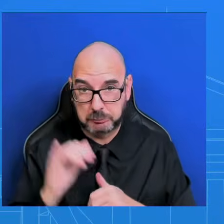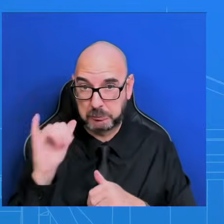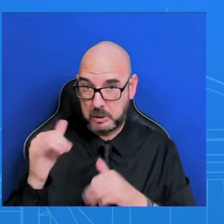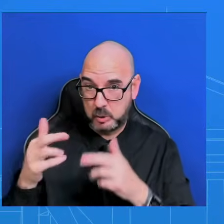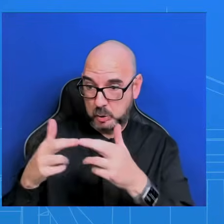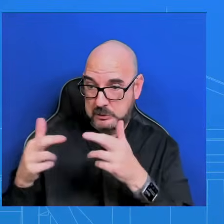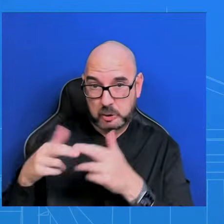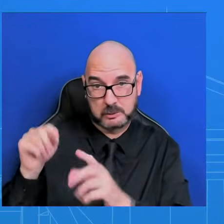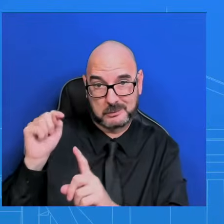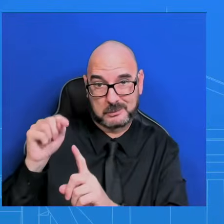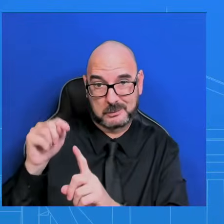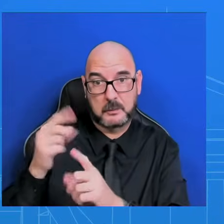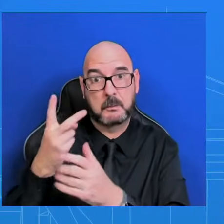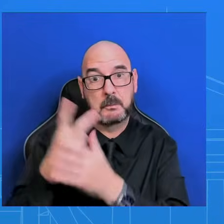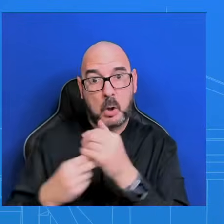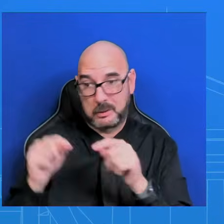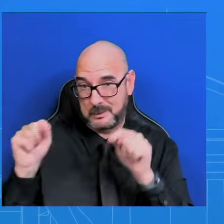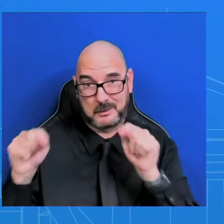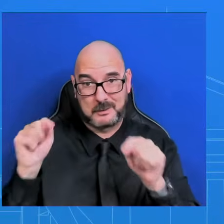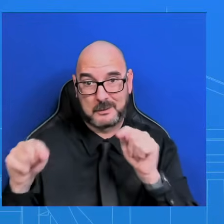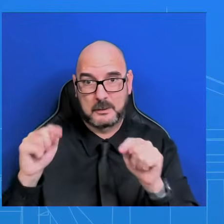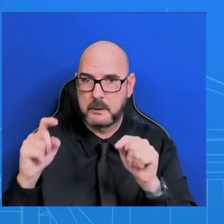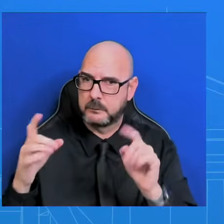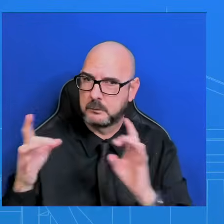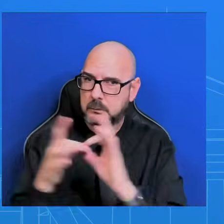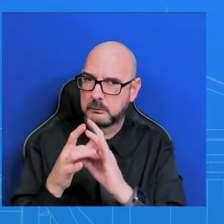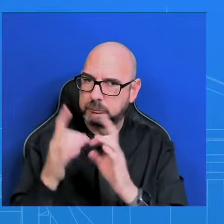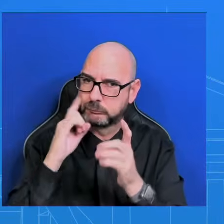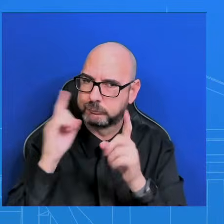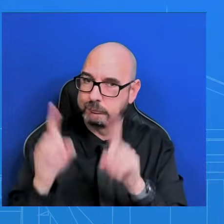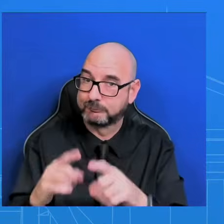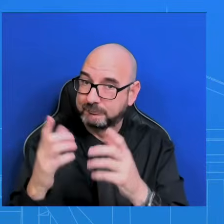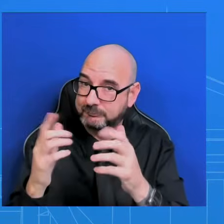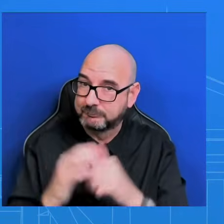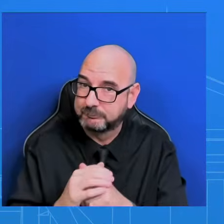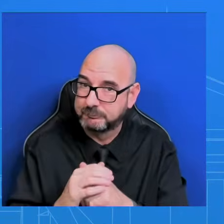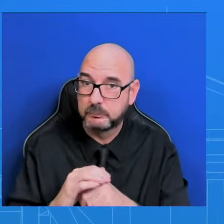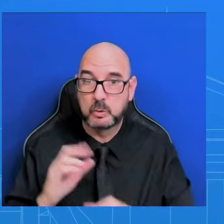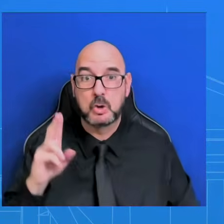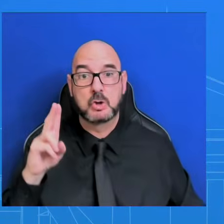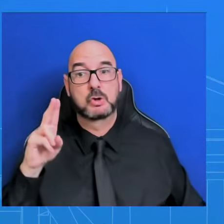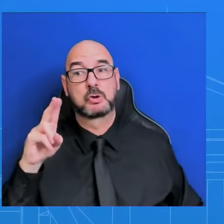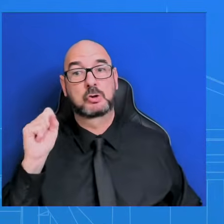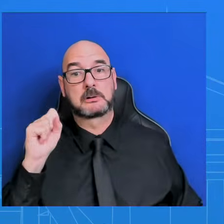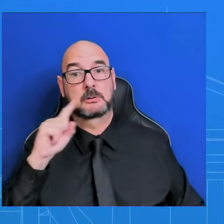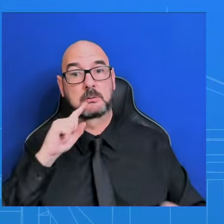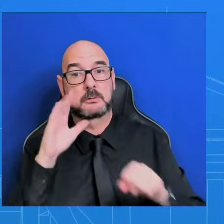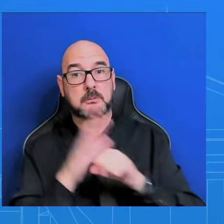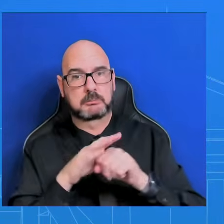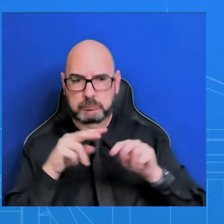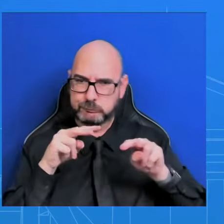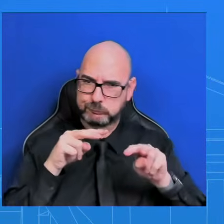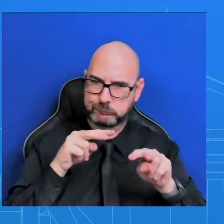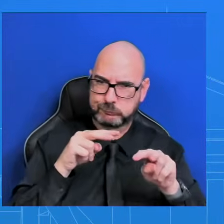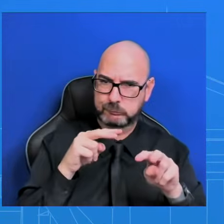And the United States stands firmly committed to -- to eventually seeing that outcome. Right now -- and we're -- obviously, we're talking to them